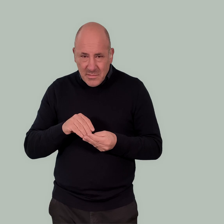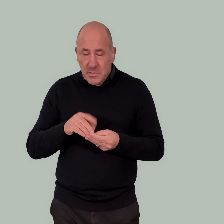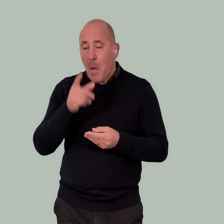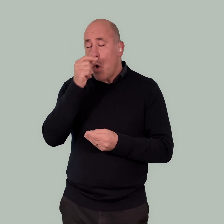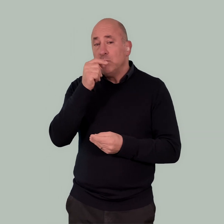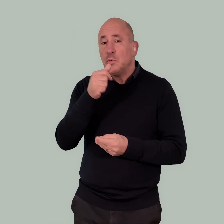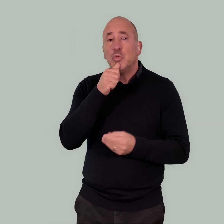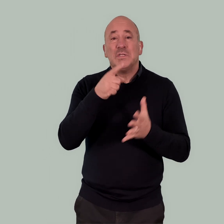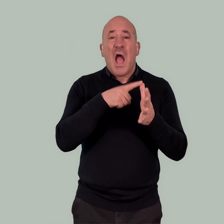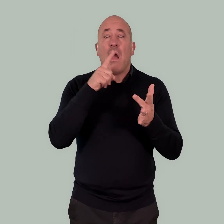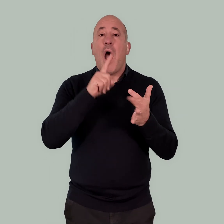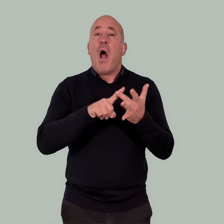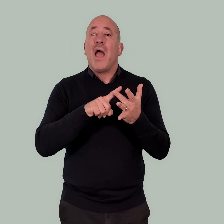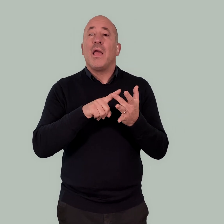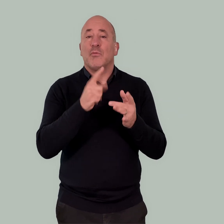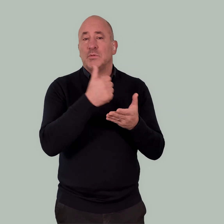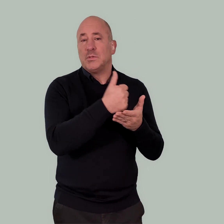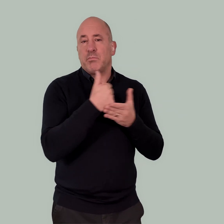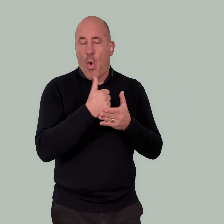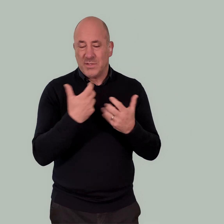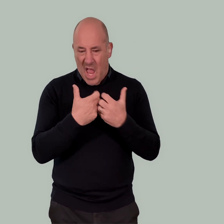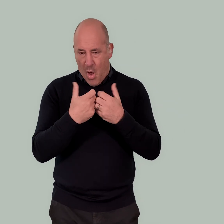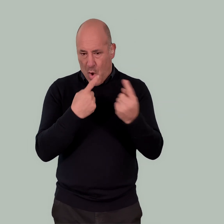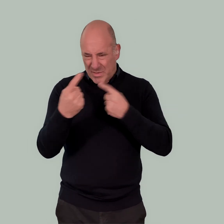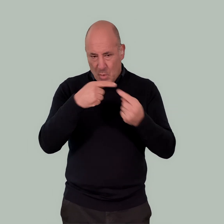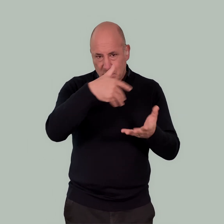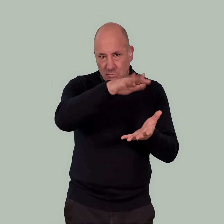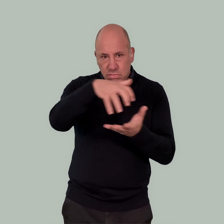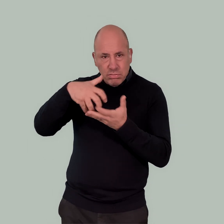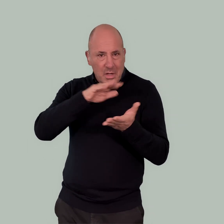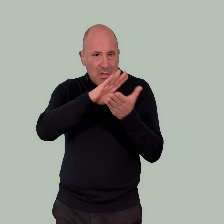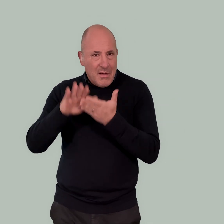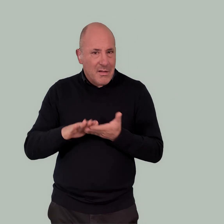and may use artificial intelligence to assist with the handling of responses -